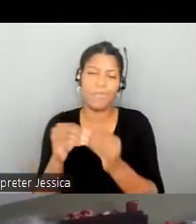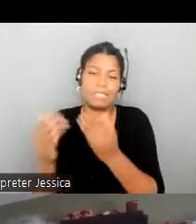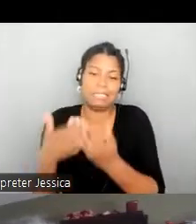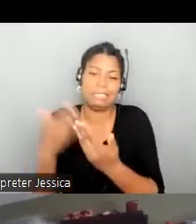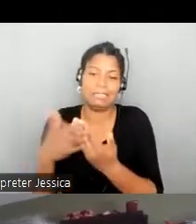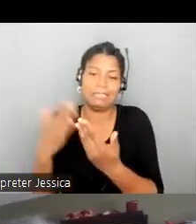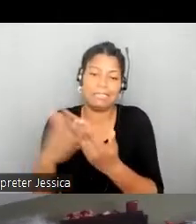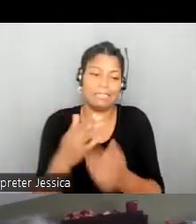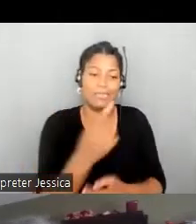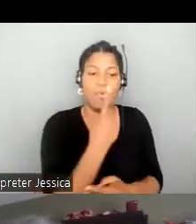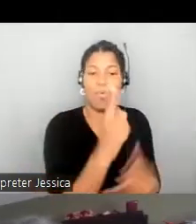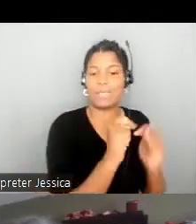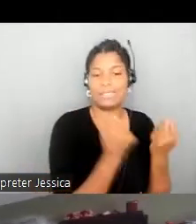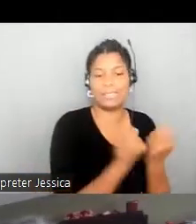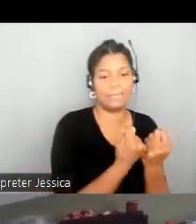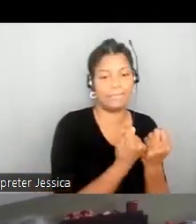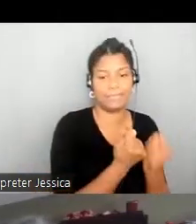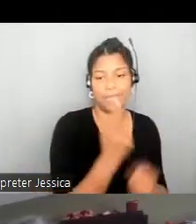them because so many programs overlap.